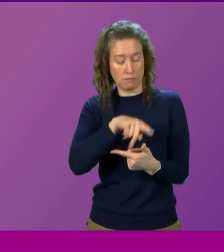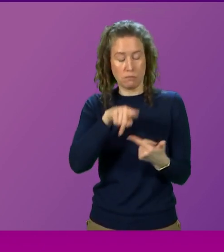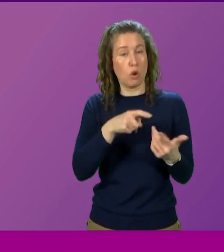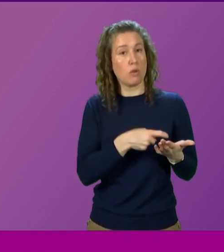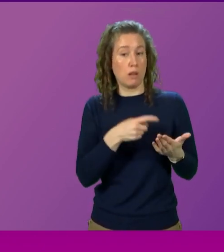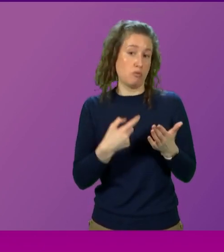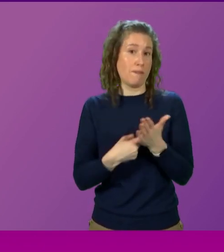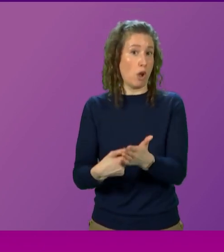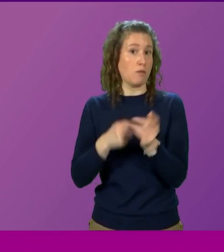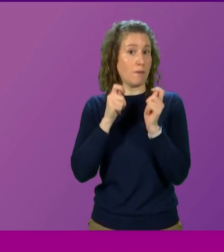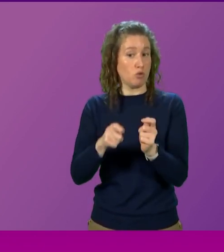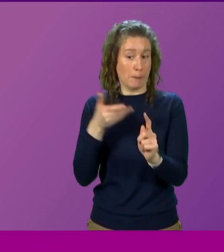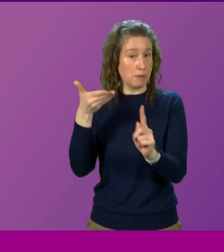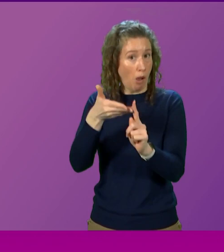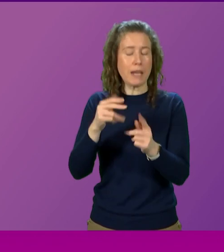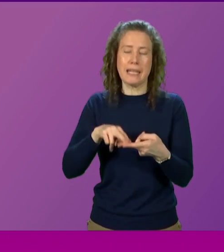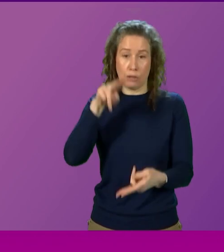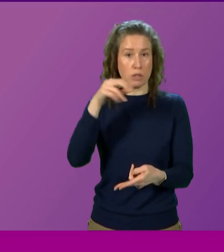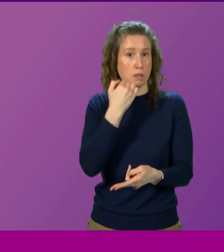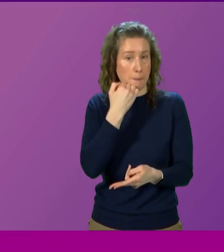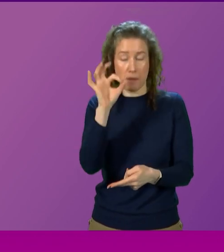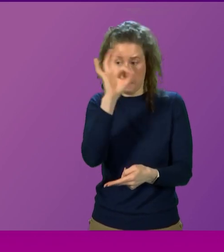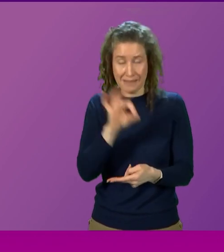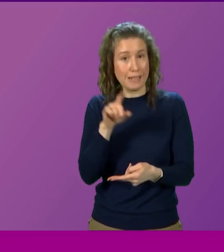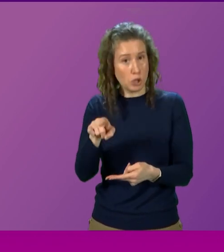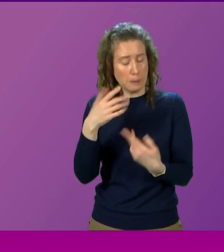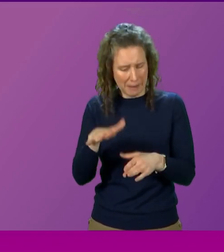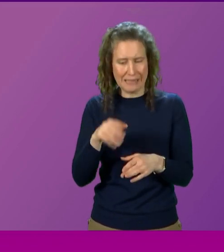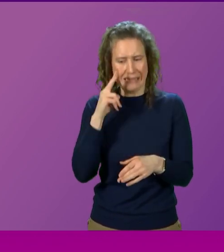there has been an increase in the percentage of people being seen within 18 weeks, which